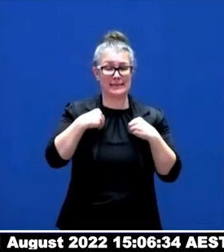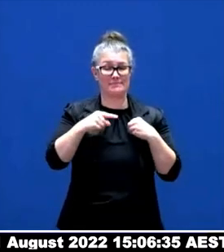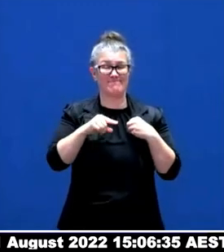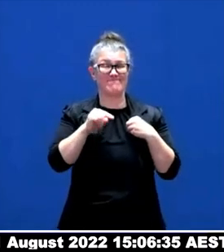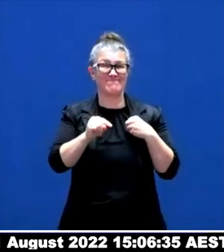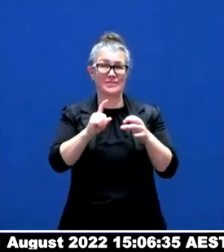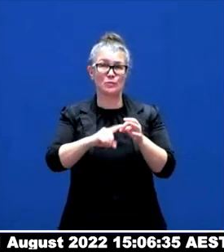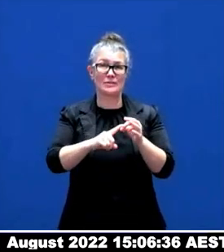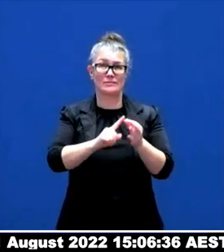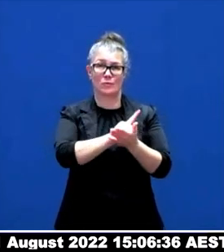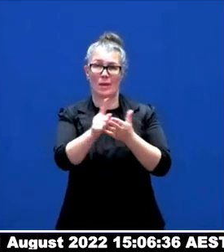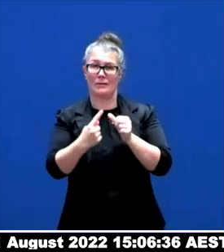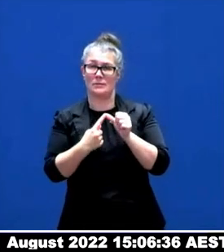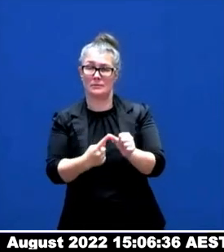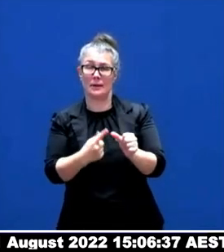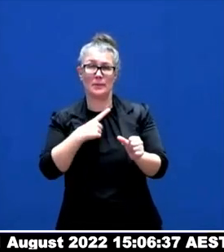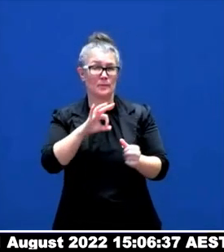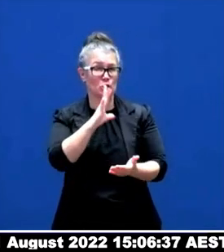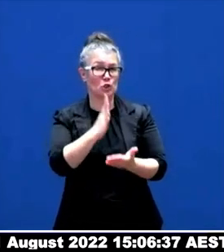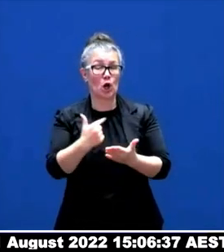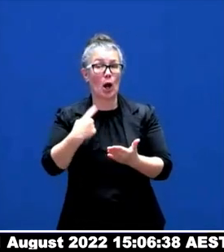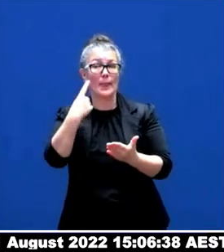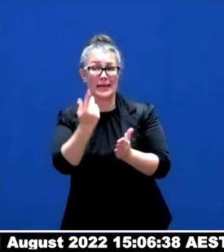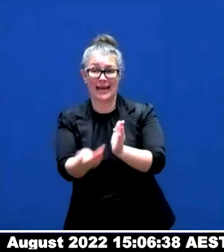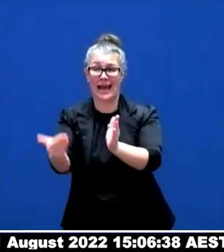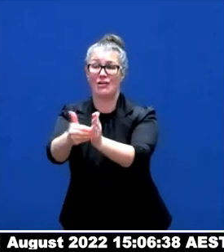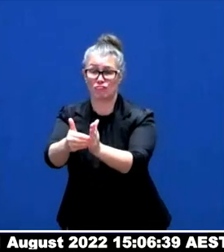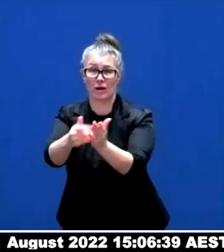I'm pretty sure it is the new - an addition to our current system, but I'll take that on